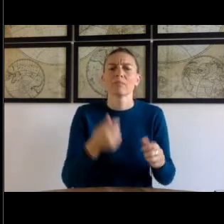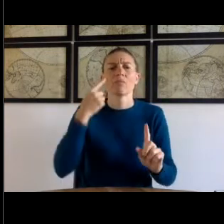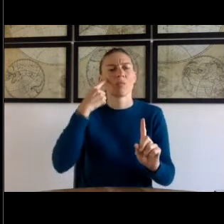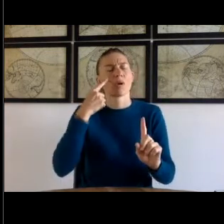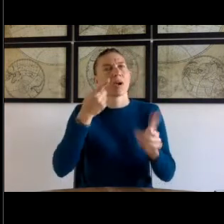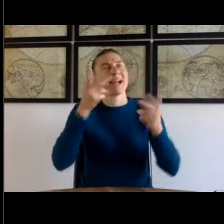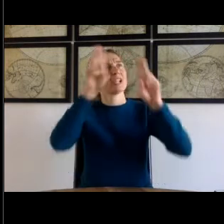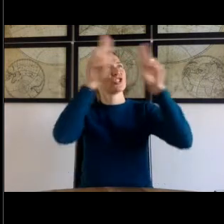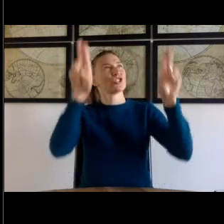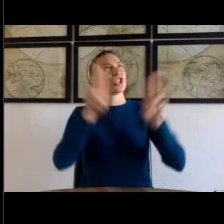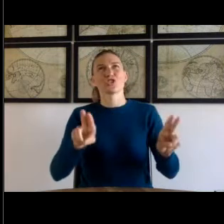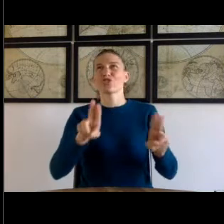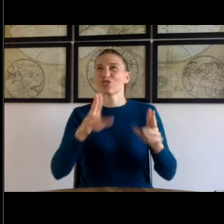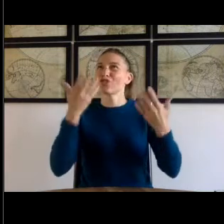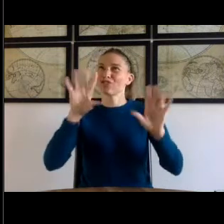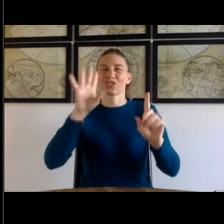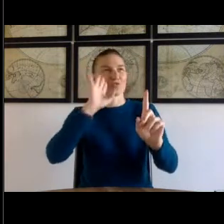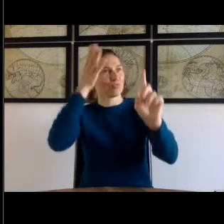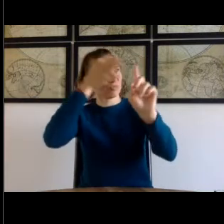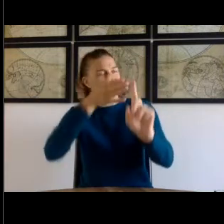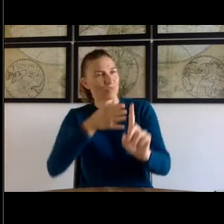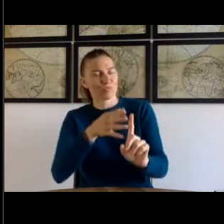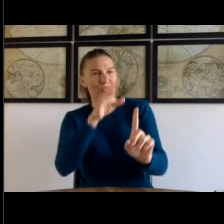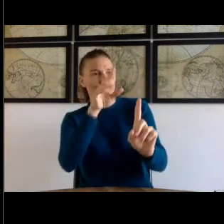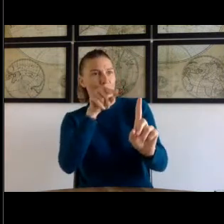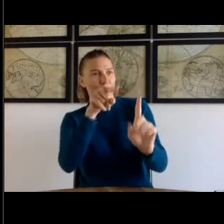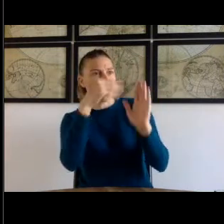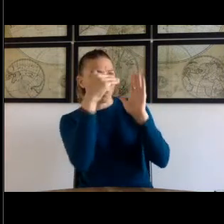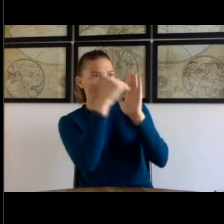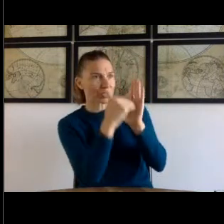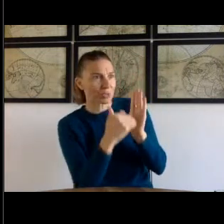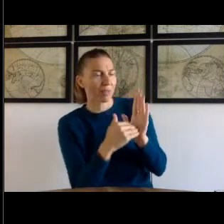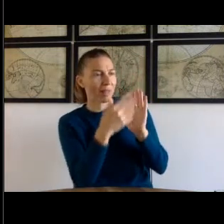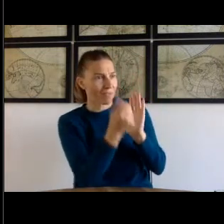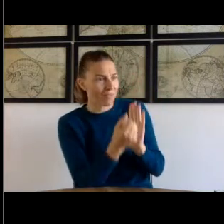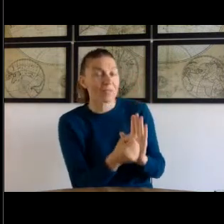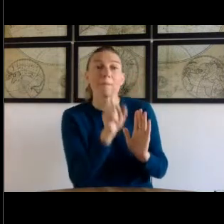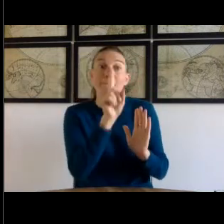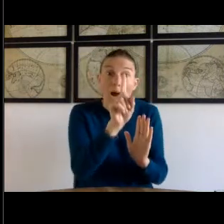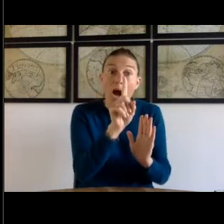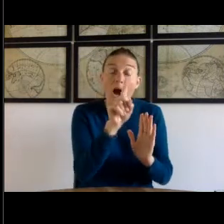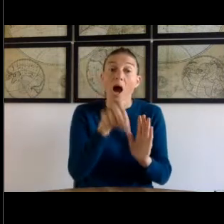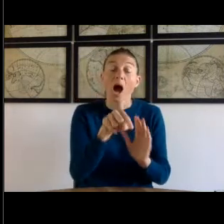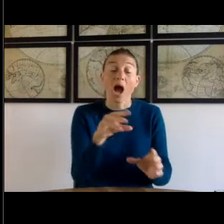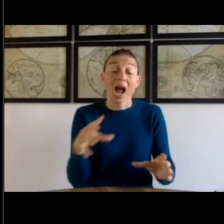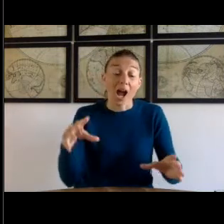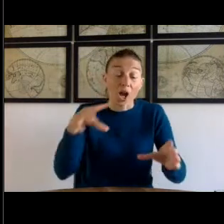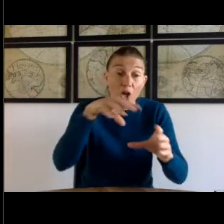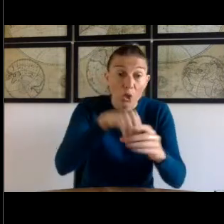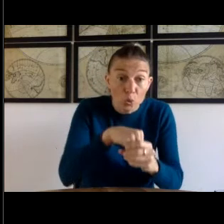but focused on inclusive capacities for humanitarian action.